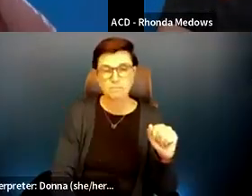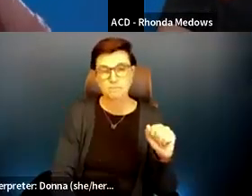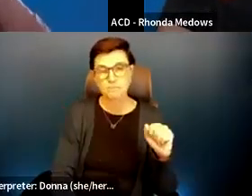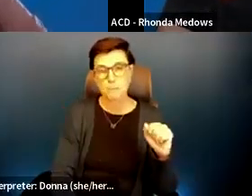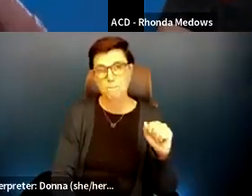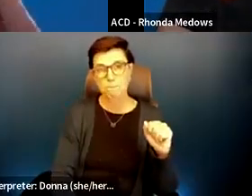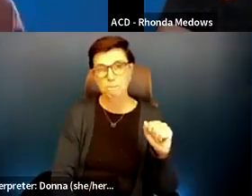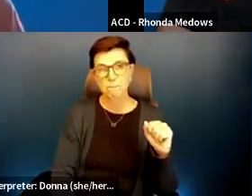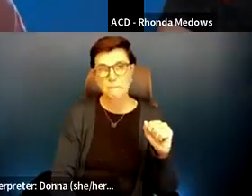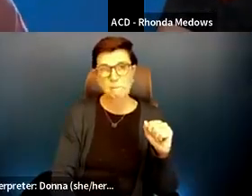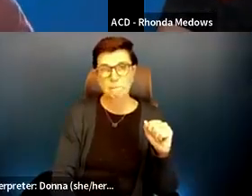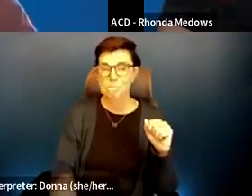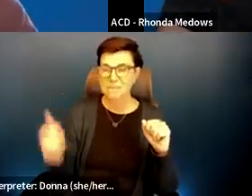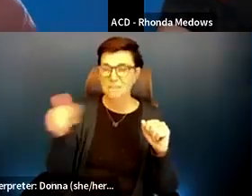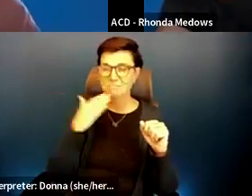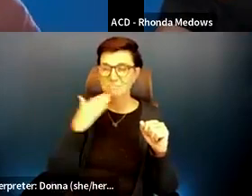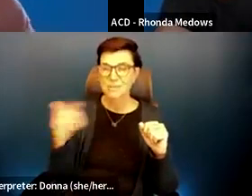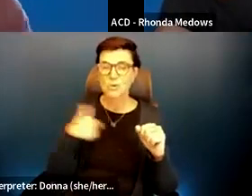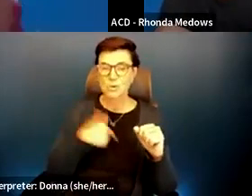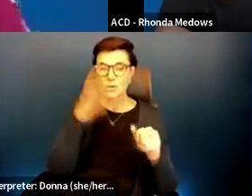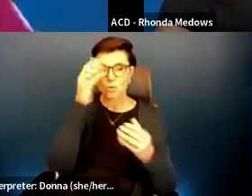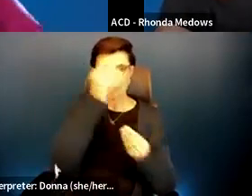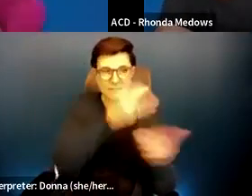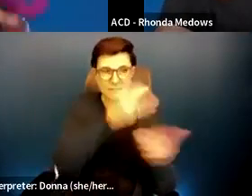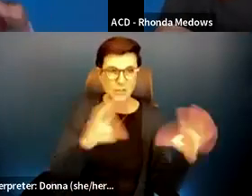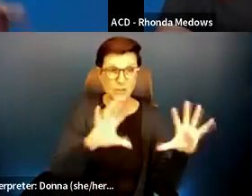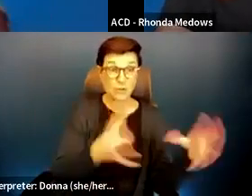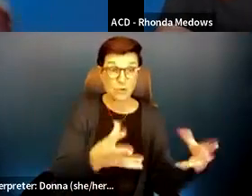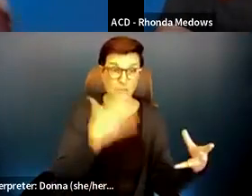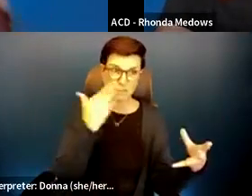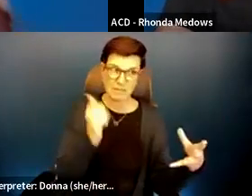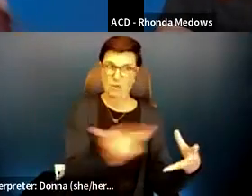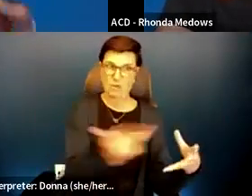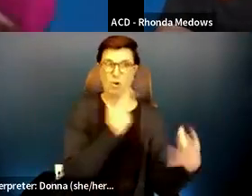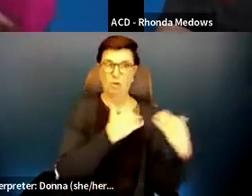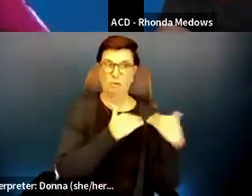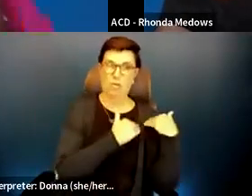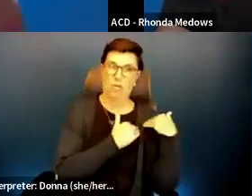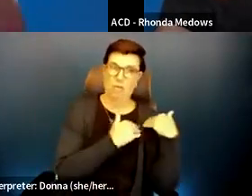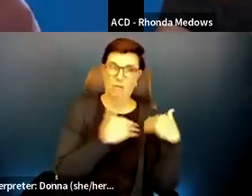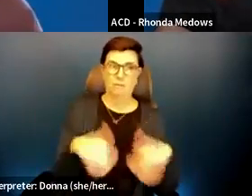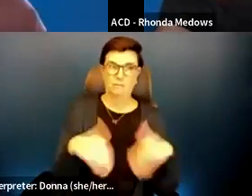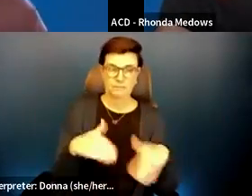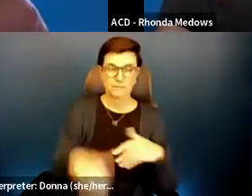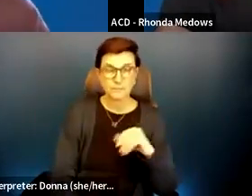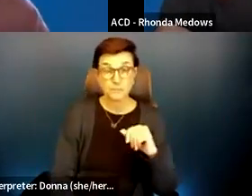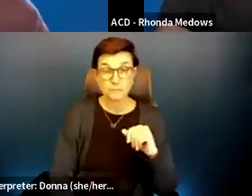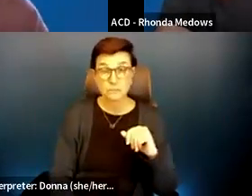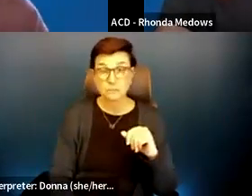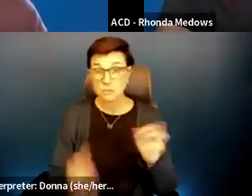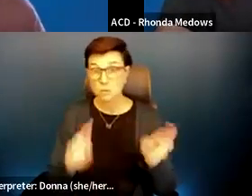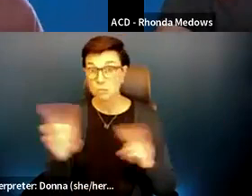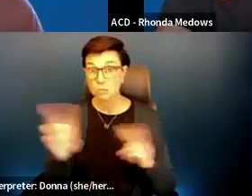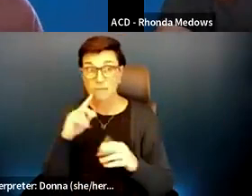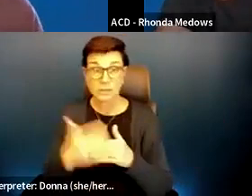We will pass that on to the whole group. It was really a big group activity there. All right. Are we ready to proceed? I'm sorry, Josh.